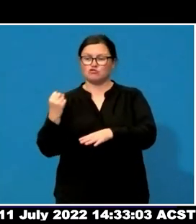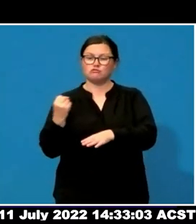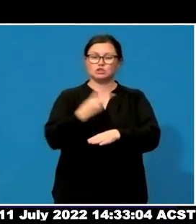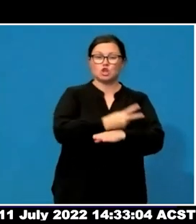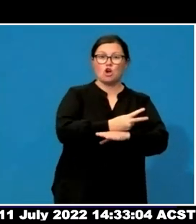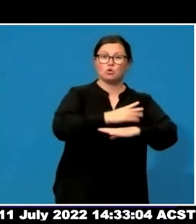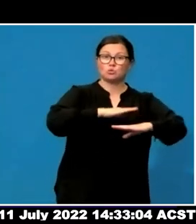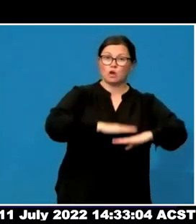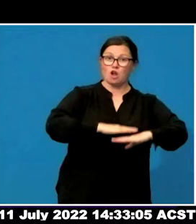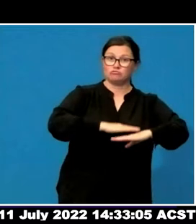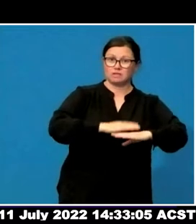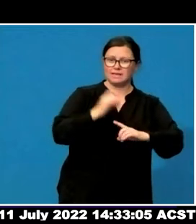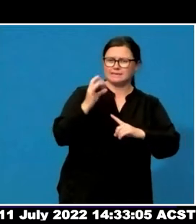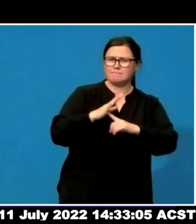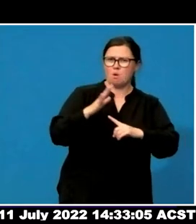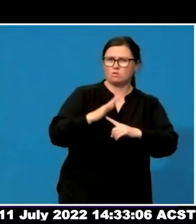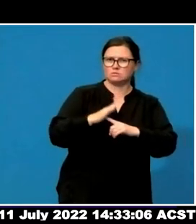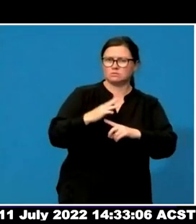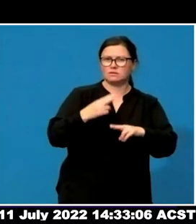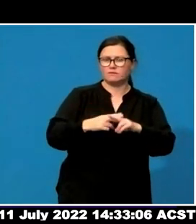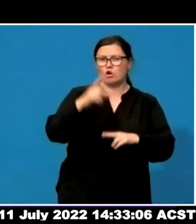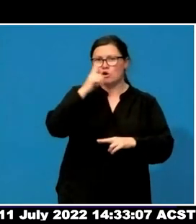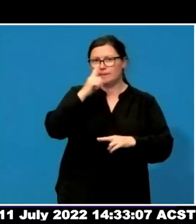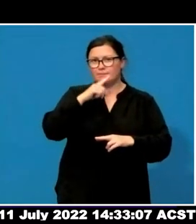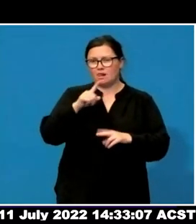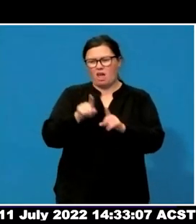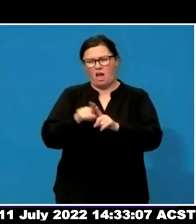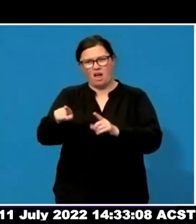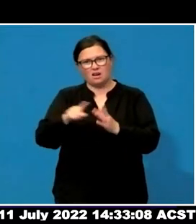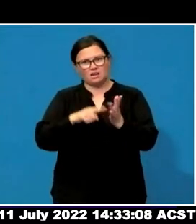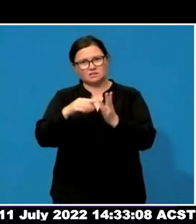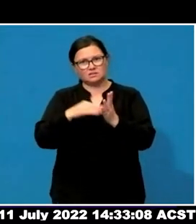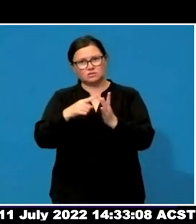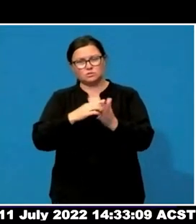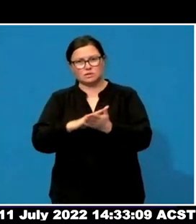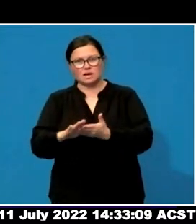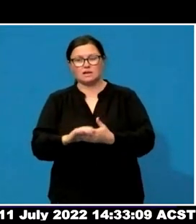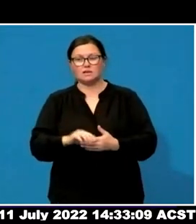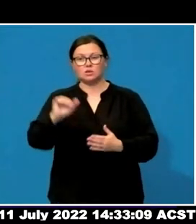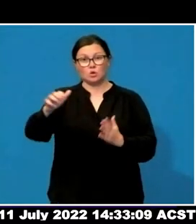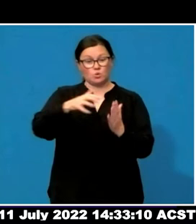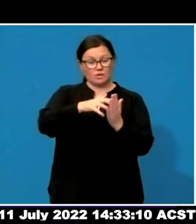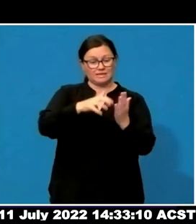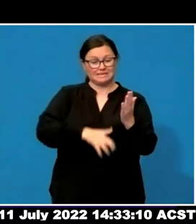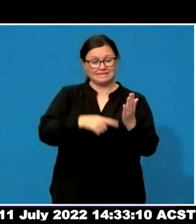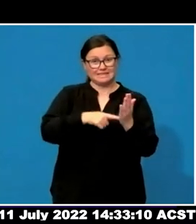And your statement indicates at paragraph 68 that in the last two-and-a-half years, he's only returned to Tennant Creek on three occasions.